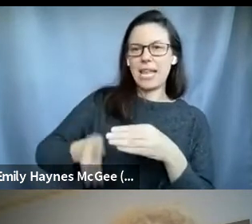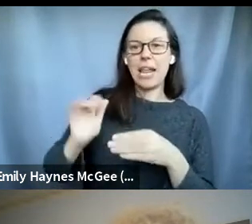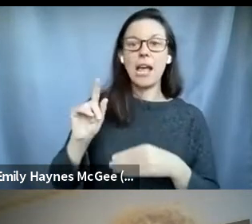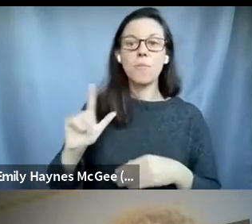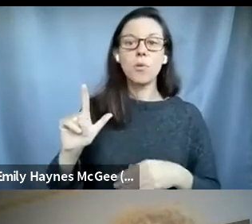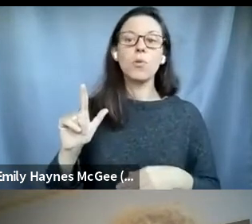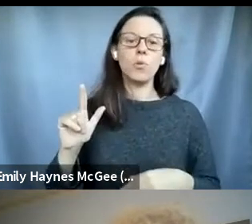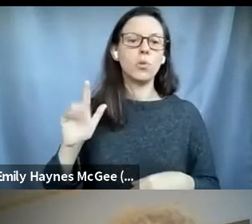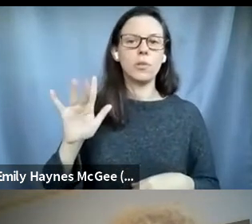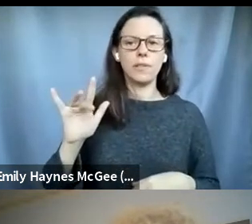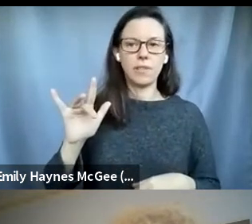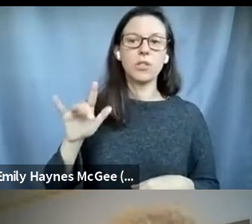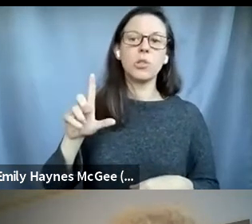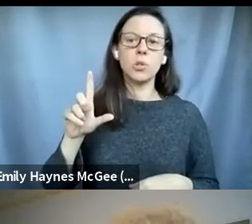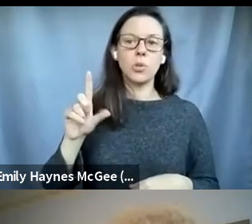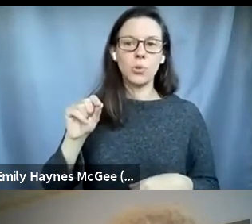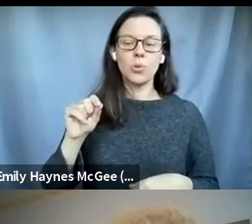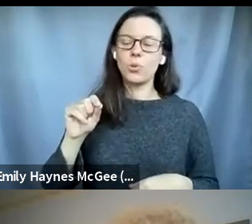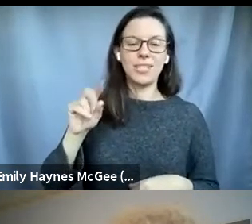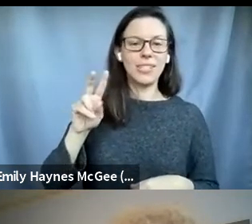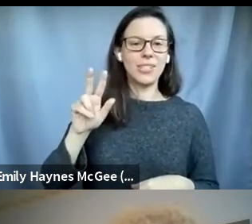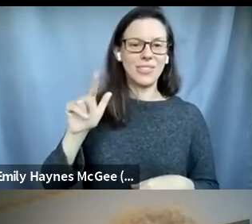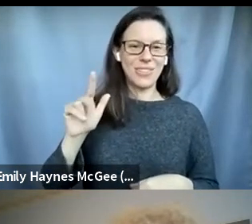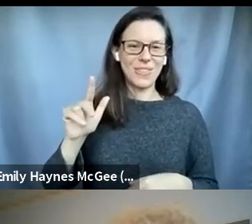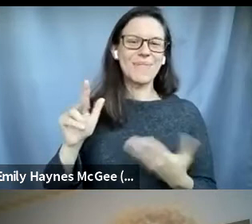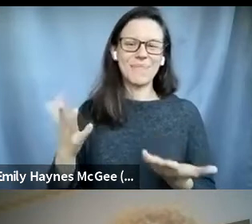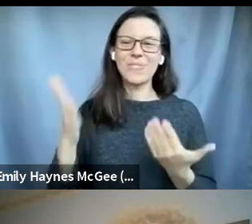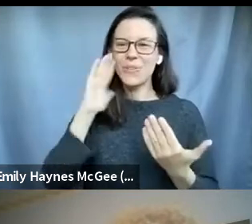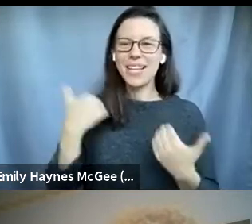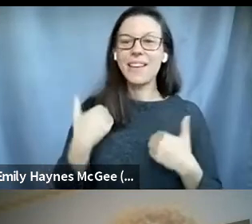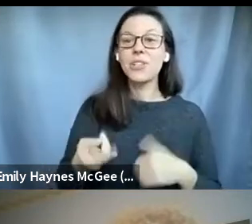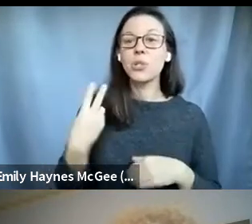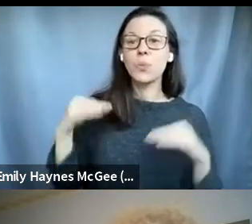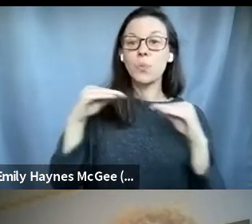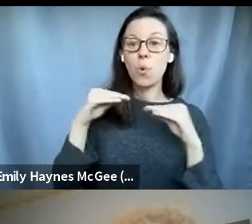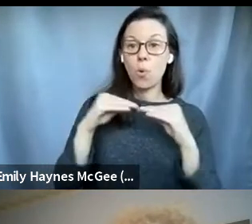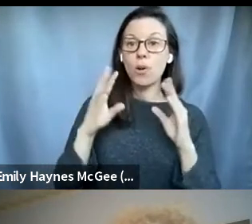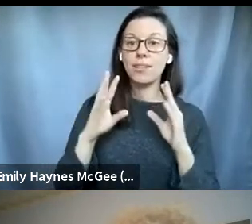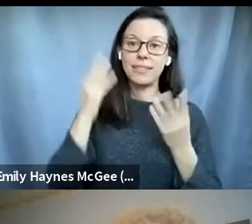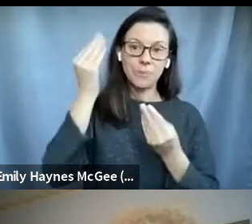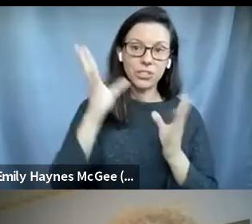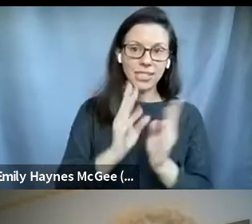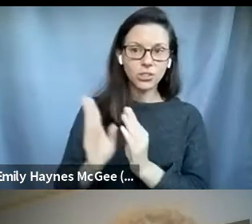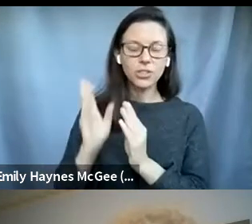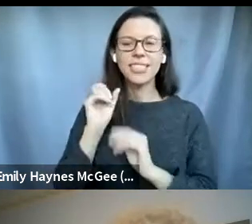Here's information about what you're in right now. There will be two more of these in case have you more questions, you can also reach out to us directly.